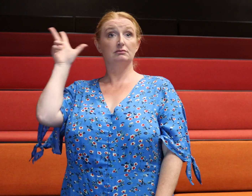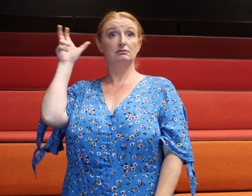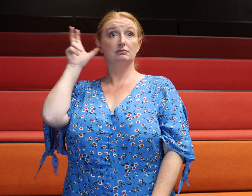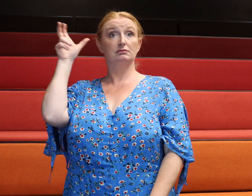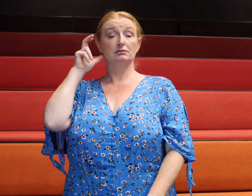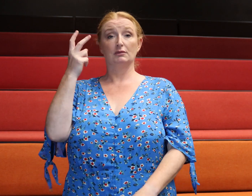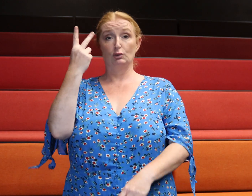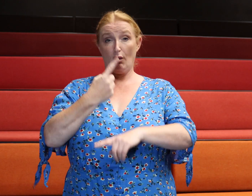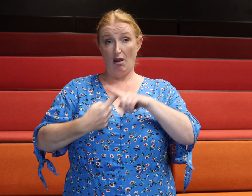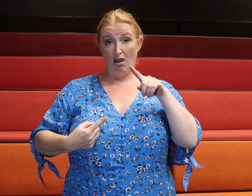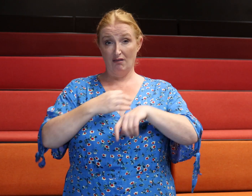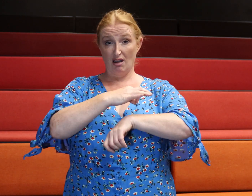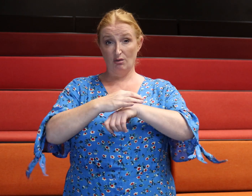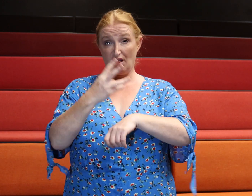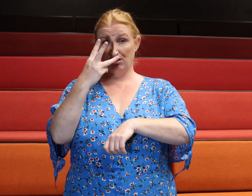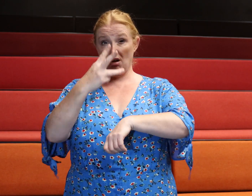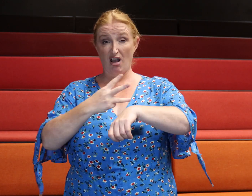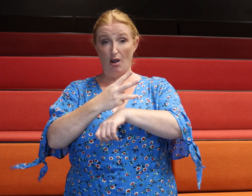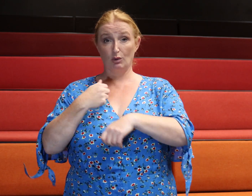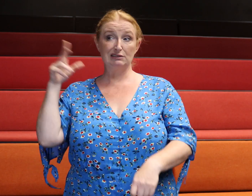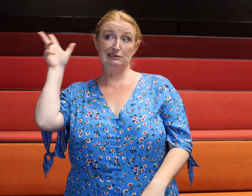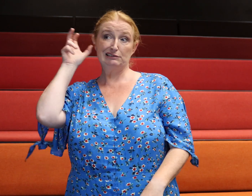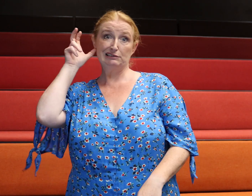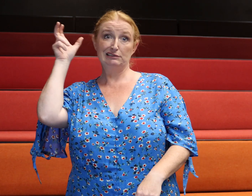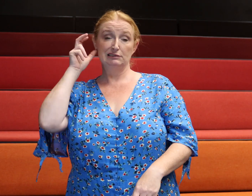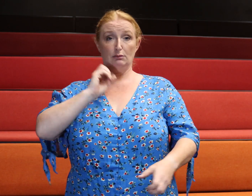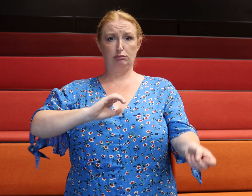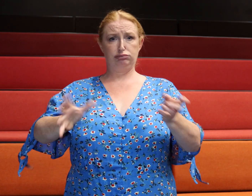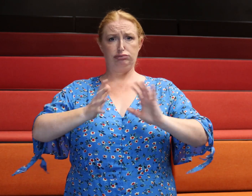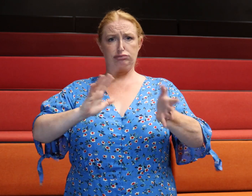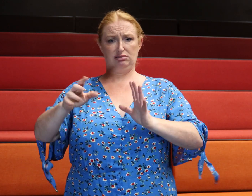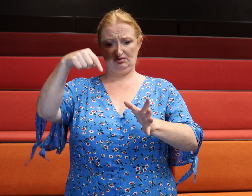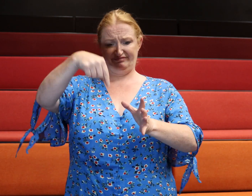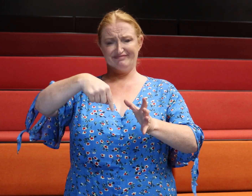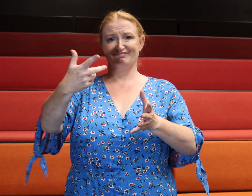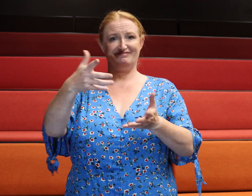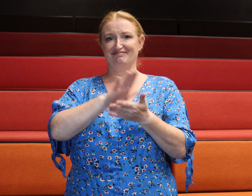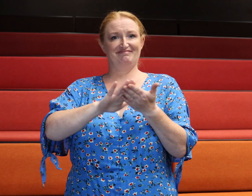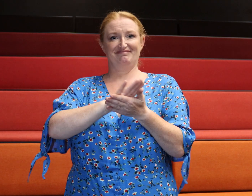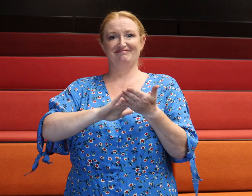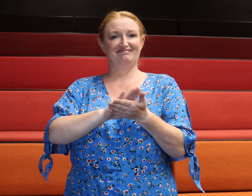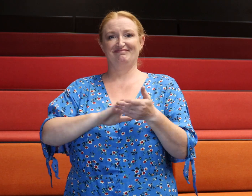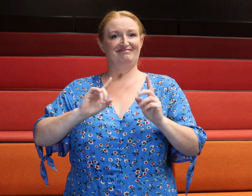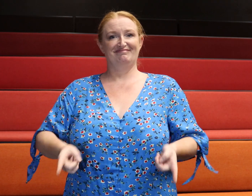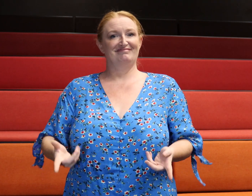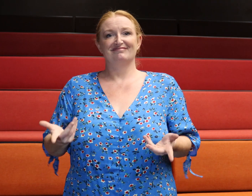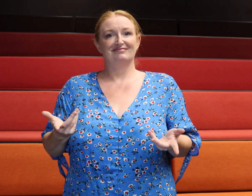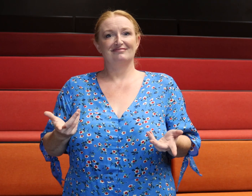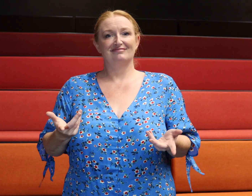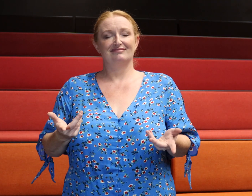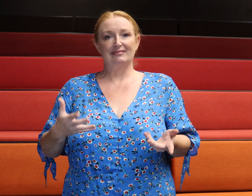for two and a half to three hours for a show. It's exhausting and